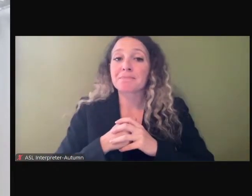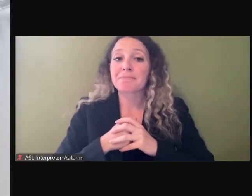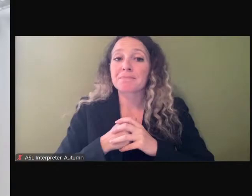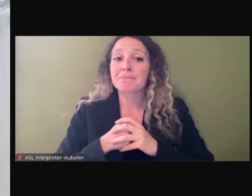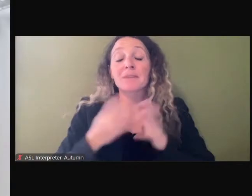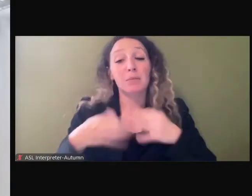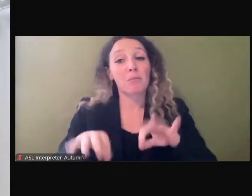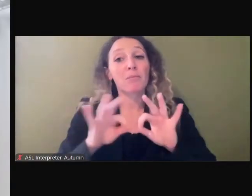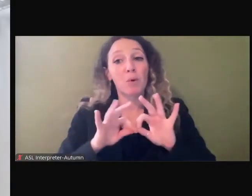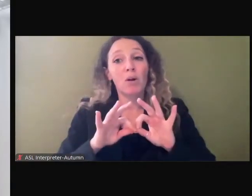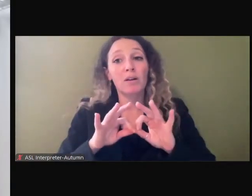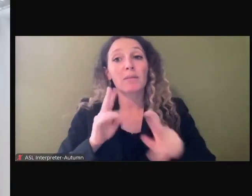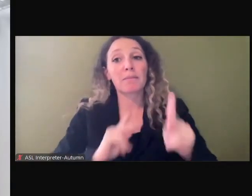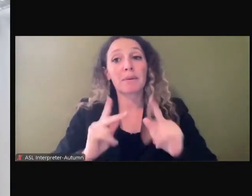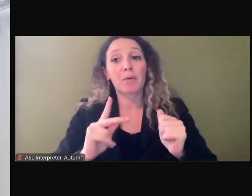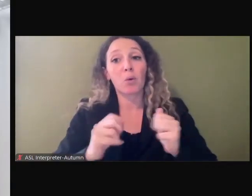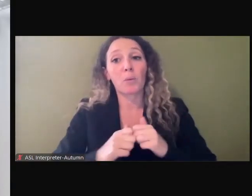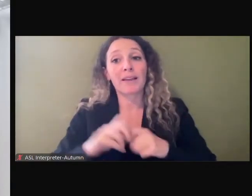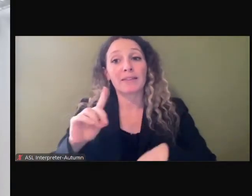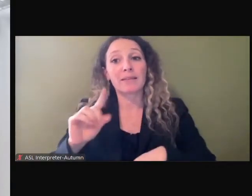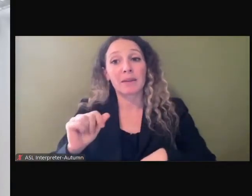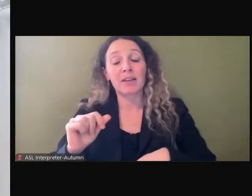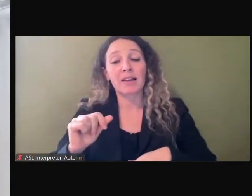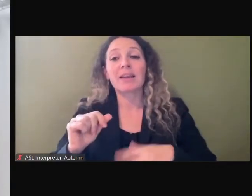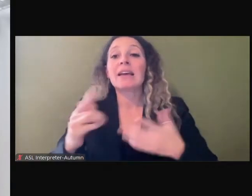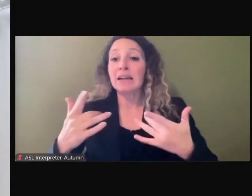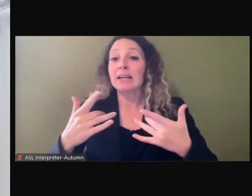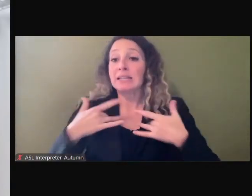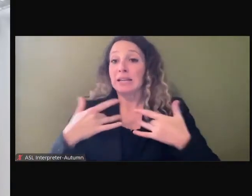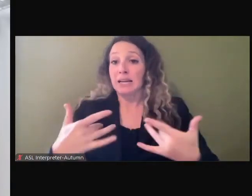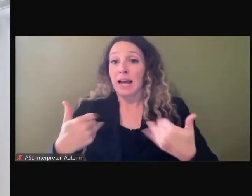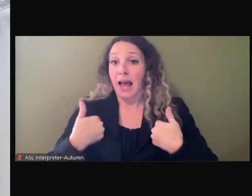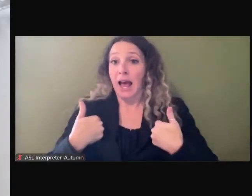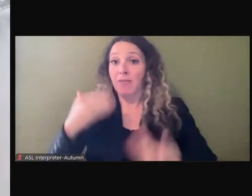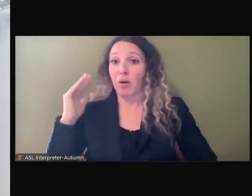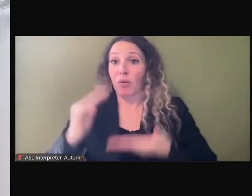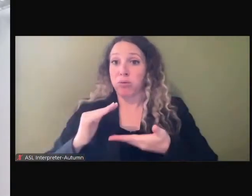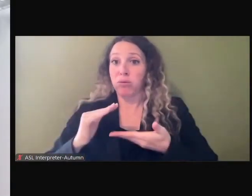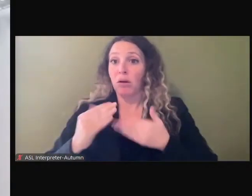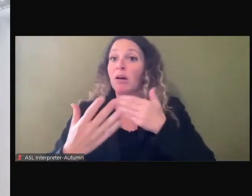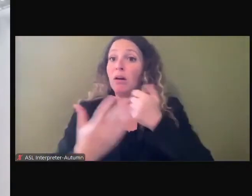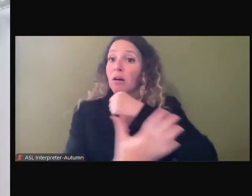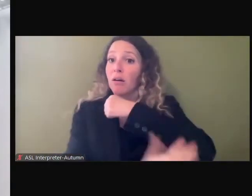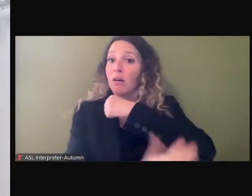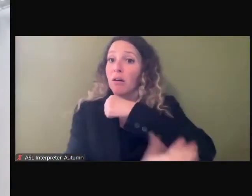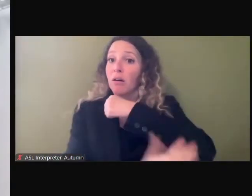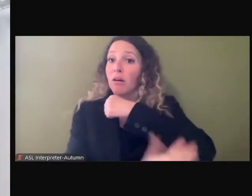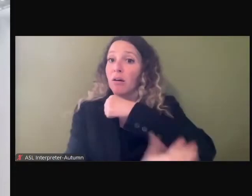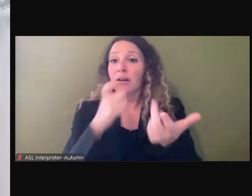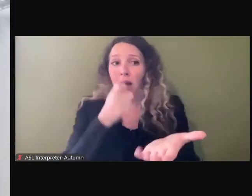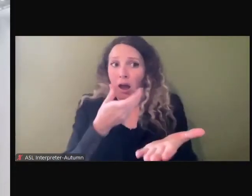disabilities often face lower median earnings. It's not just about saving money, it's about